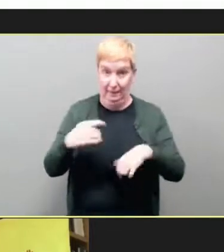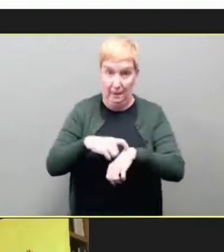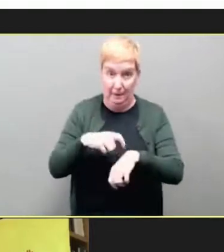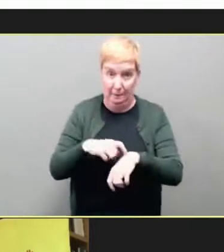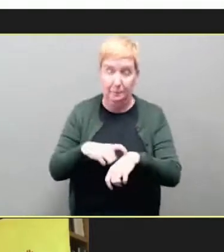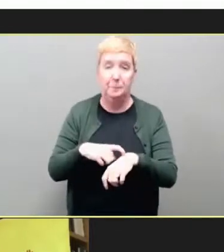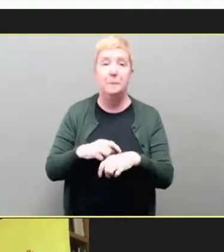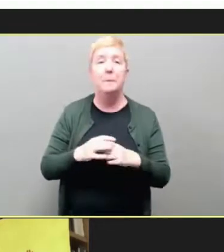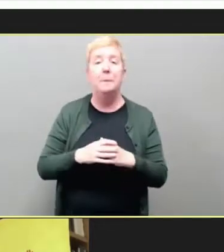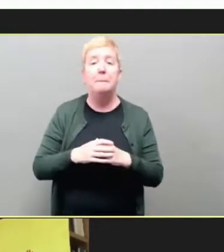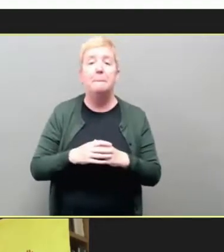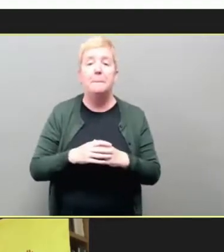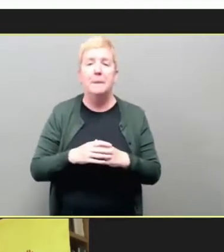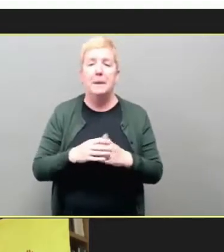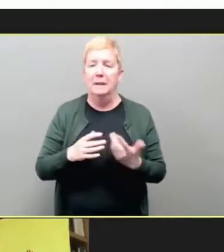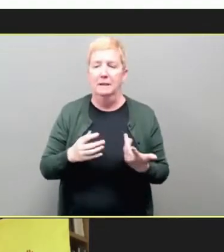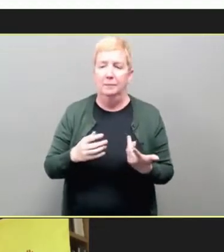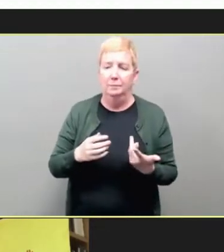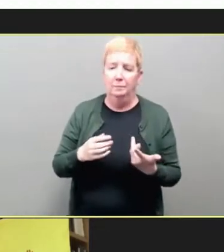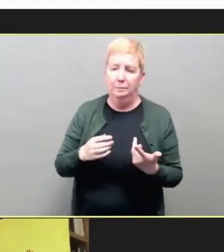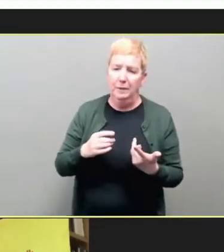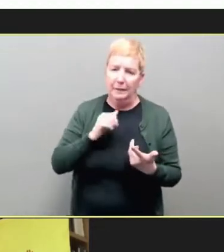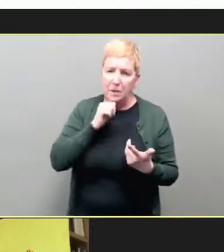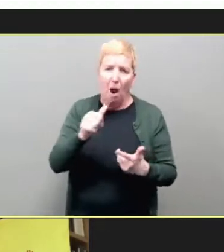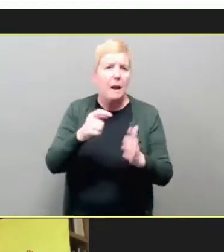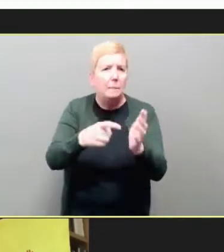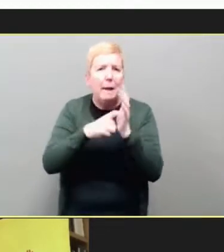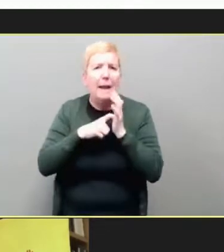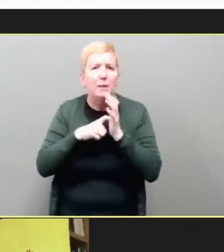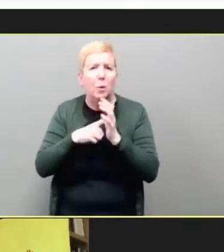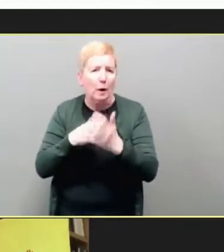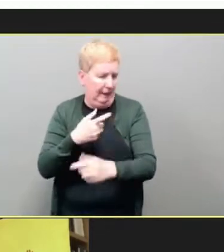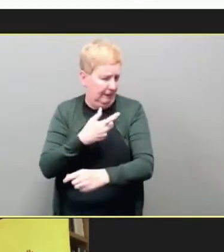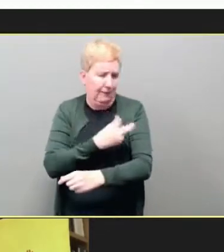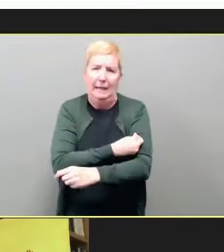it's not like a mandatory vaccine. We strongly want everyone to get it. And